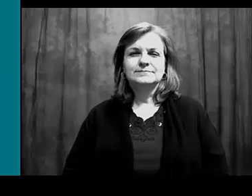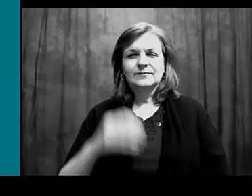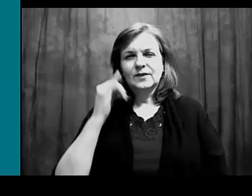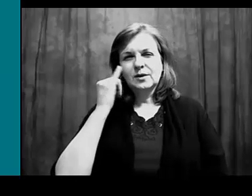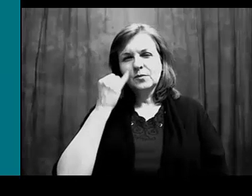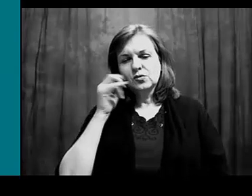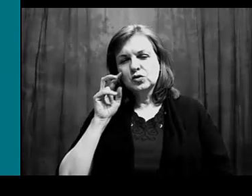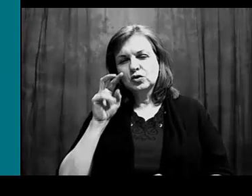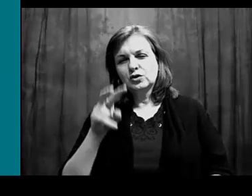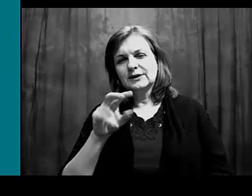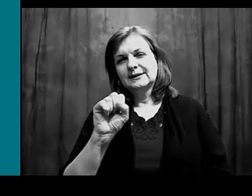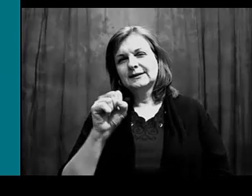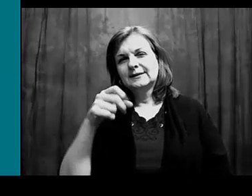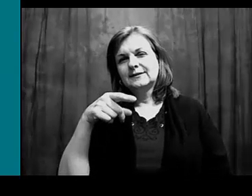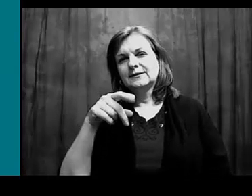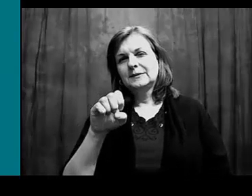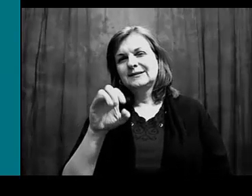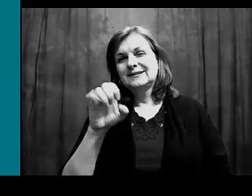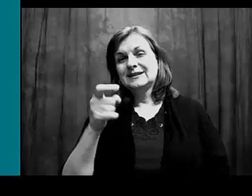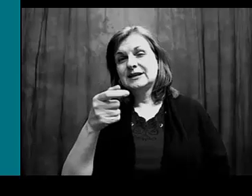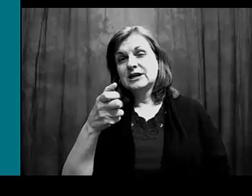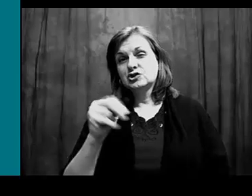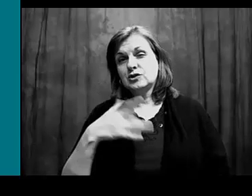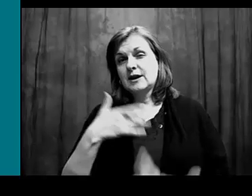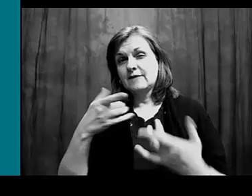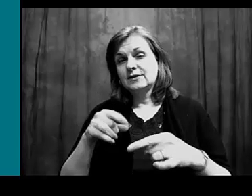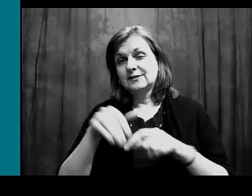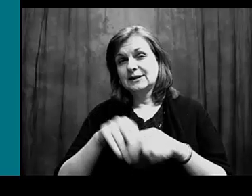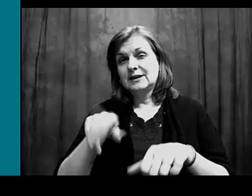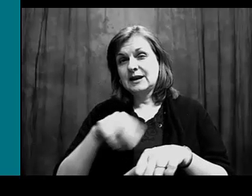If we look at speciation events in nature